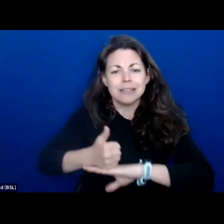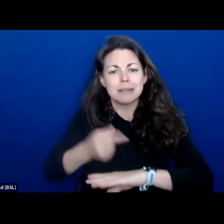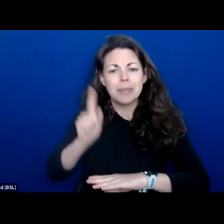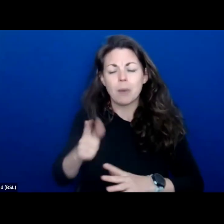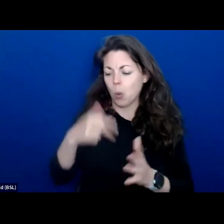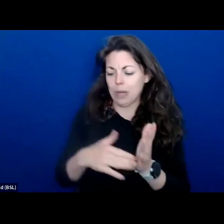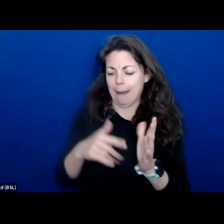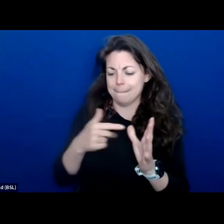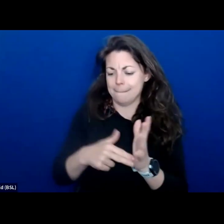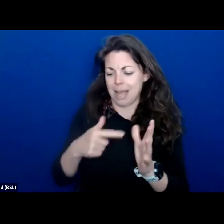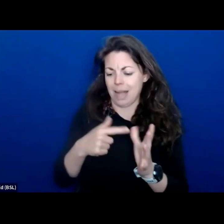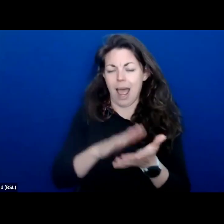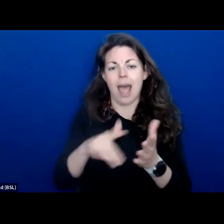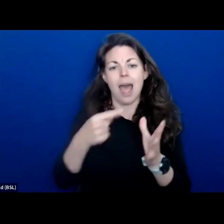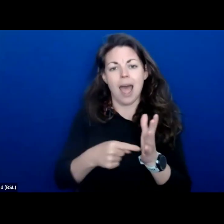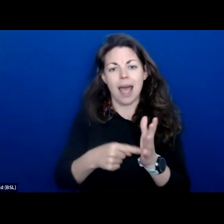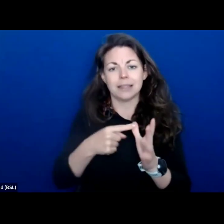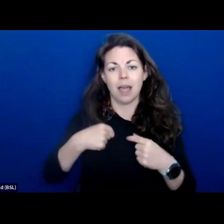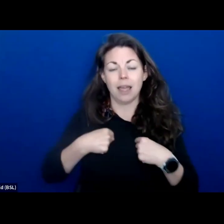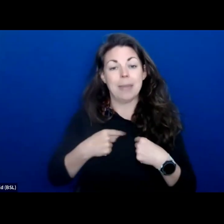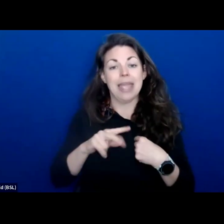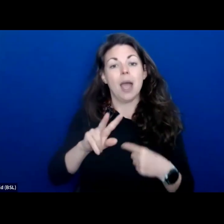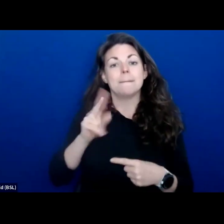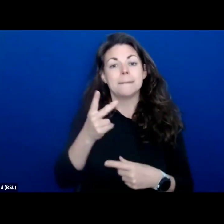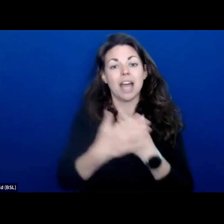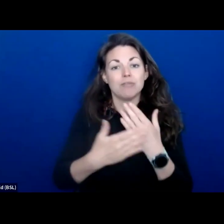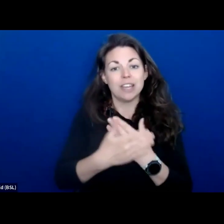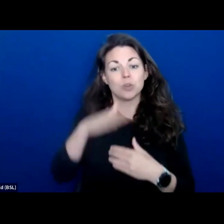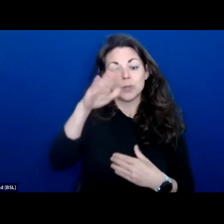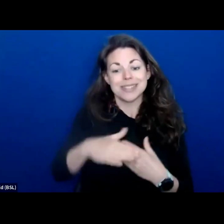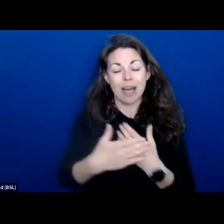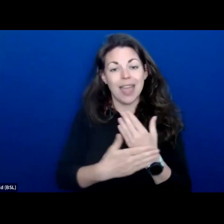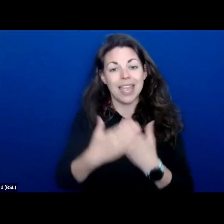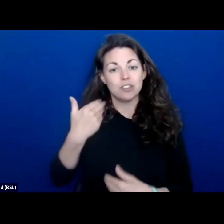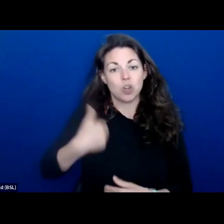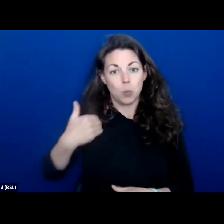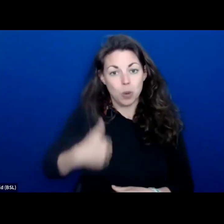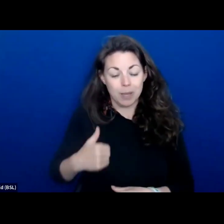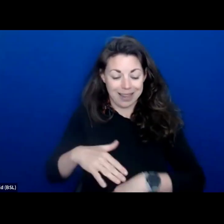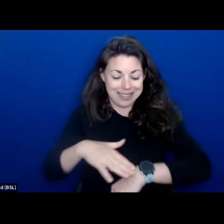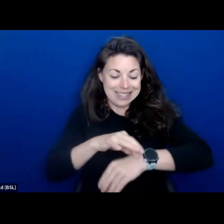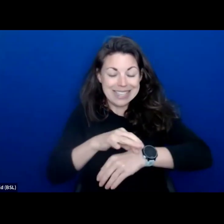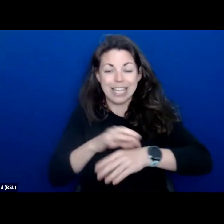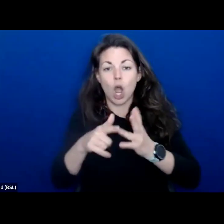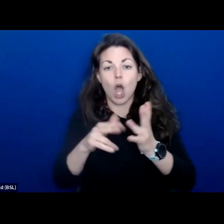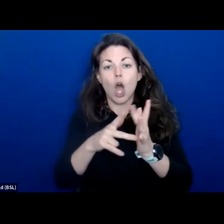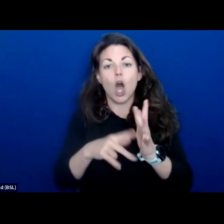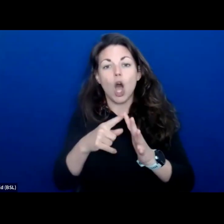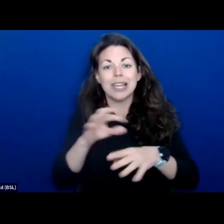I am a biracial South Asian woman. I have olive toned skin and green eyes.